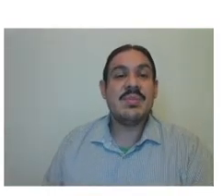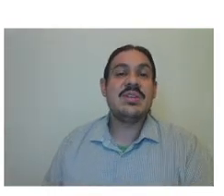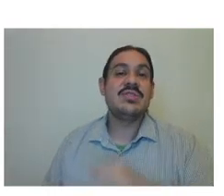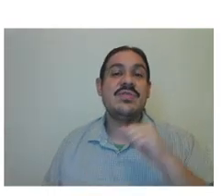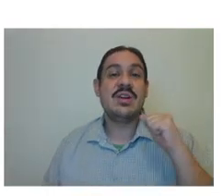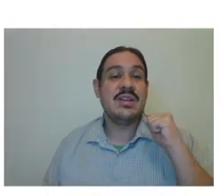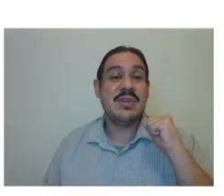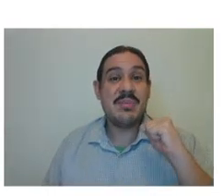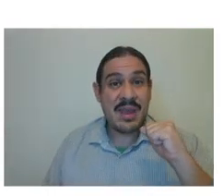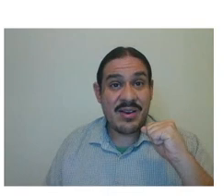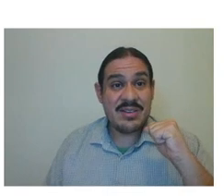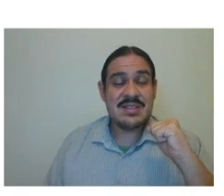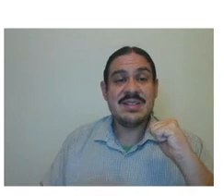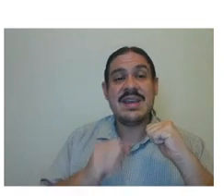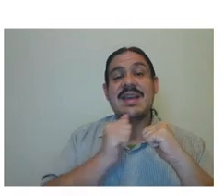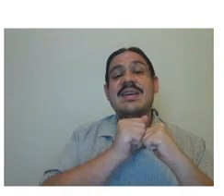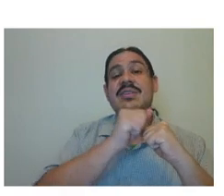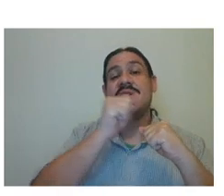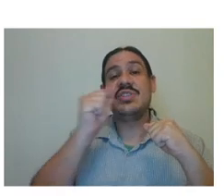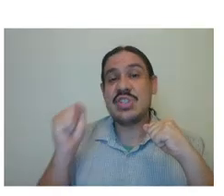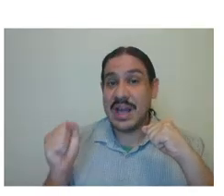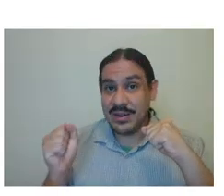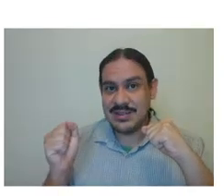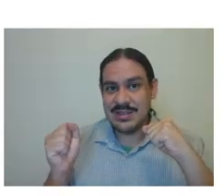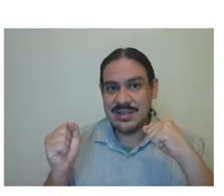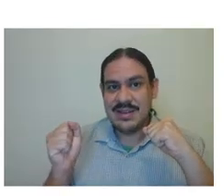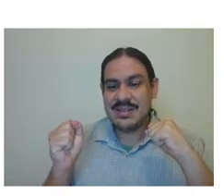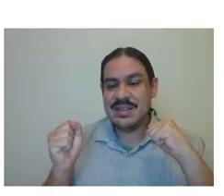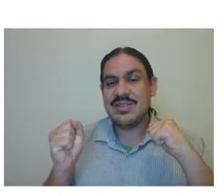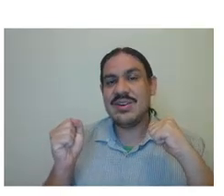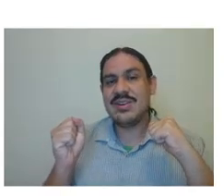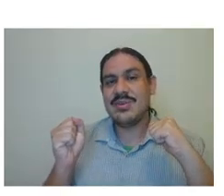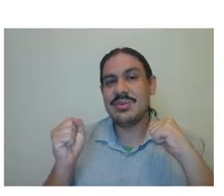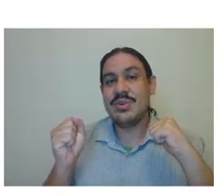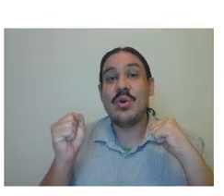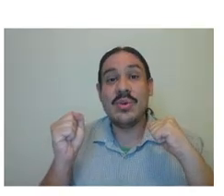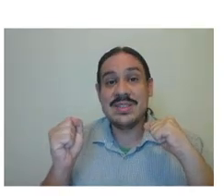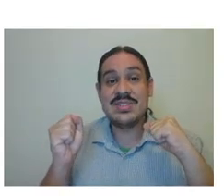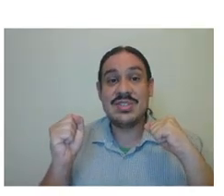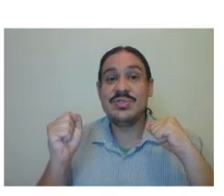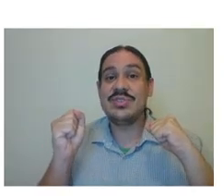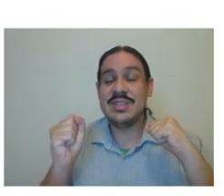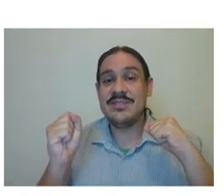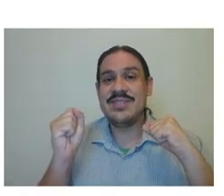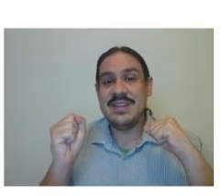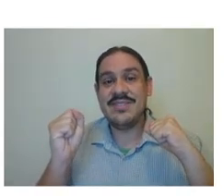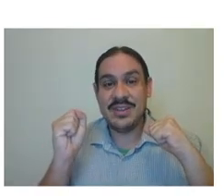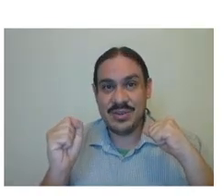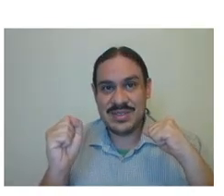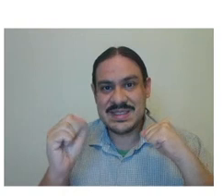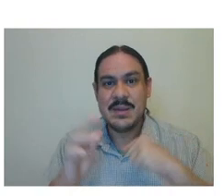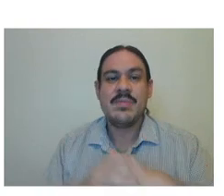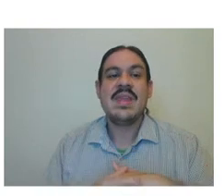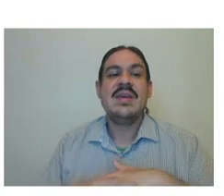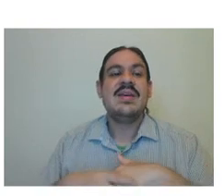their parents are going to sign to them from day one so these children are going to learn a